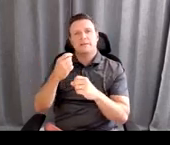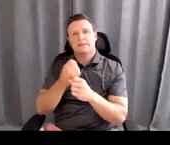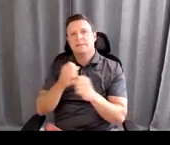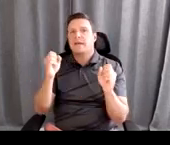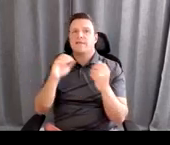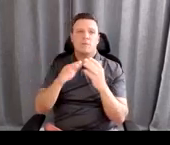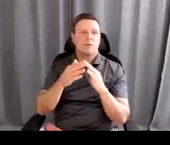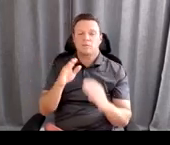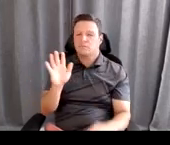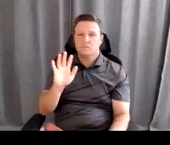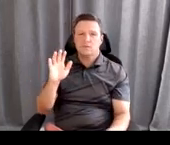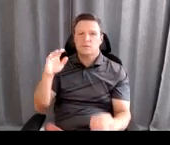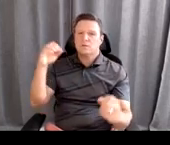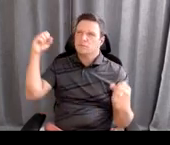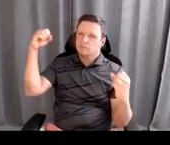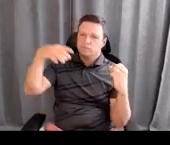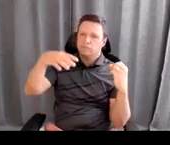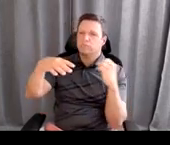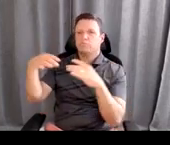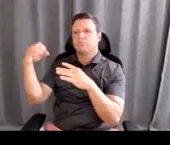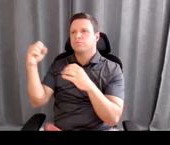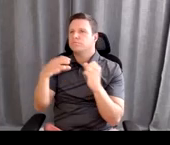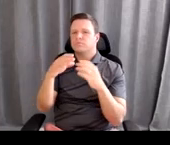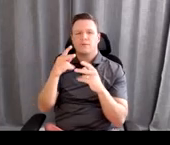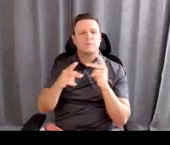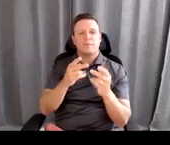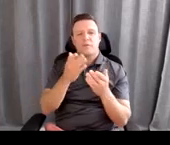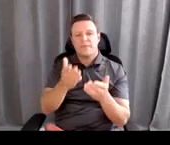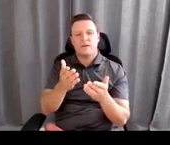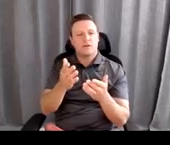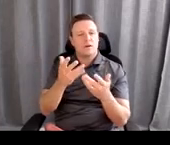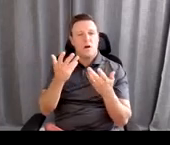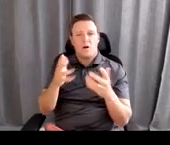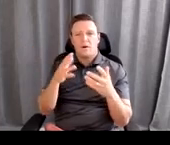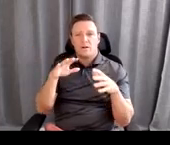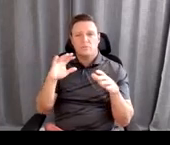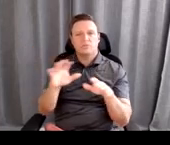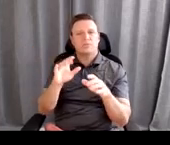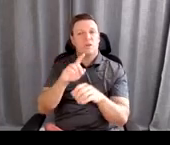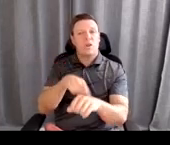No, we have to recognize that there are people there that have been doing the work for a very long time that know a lot more than you do.